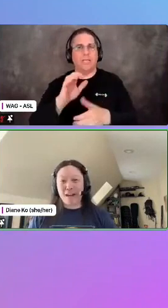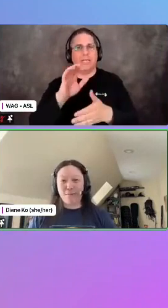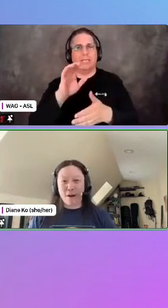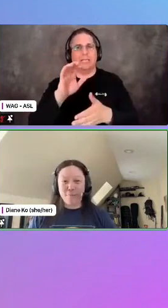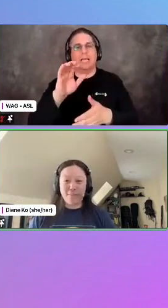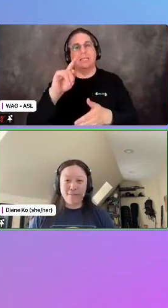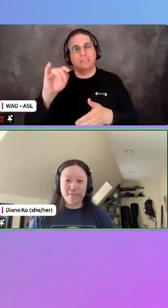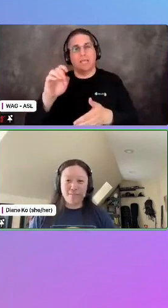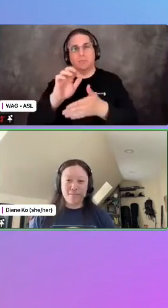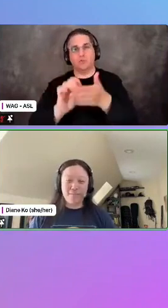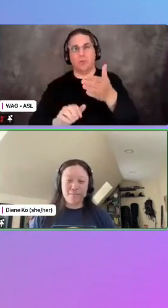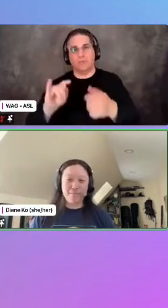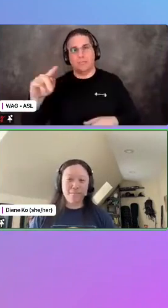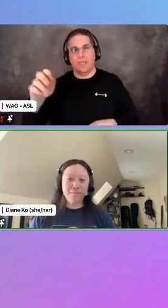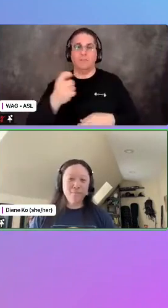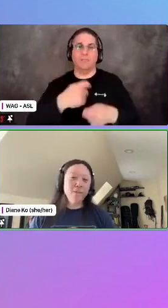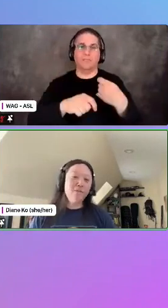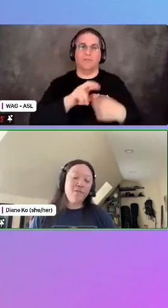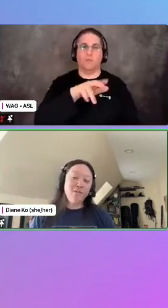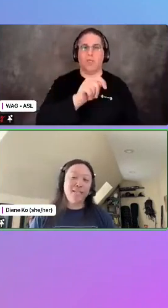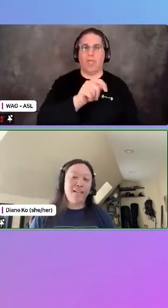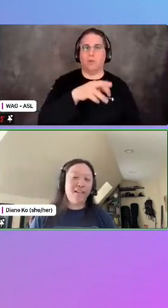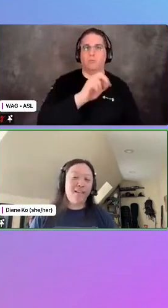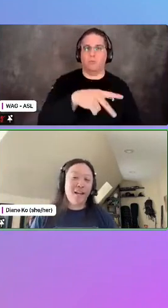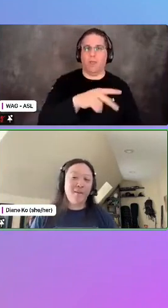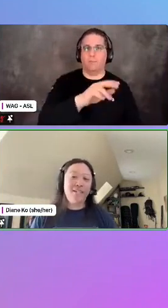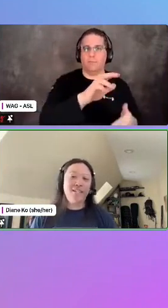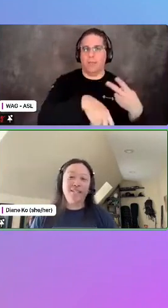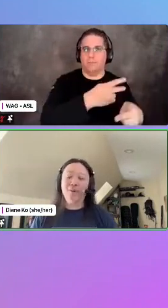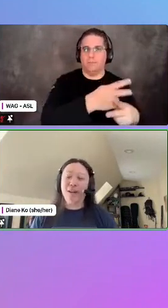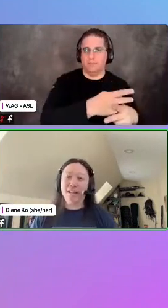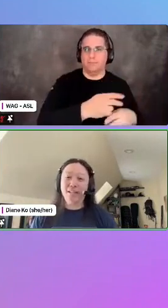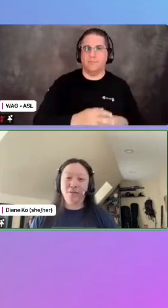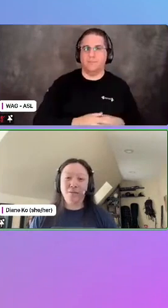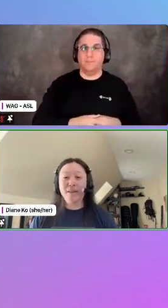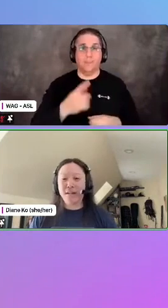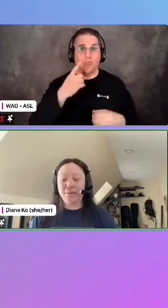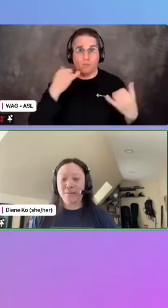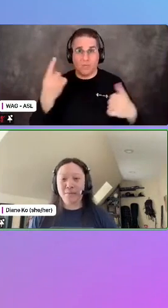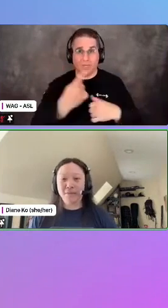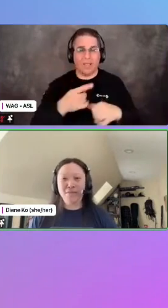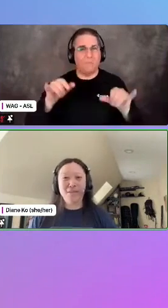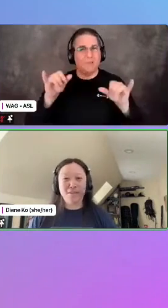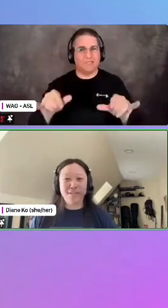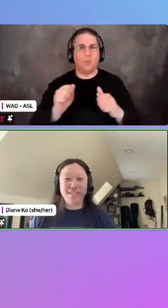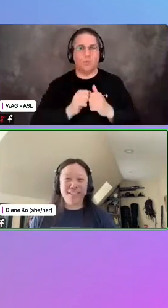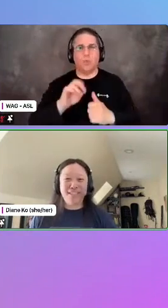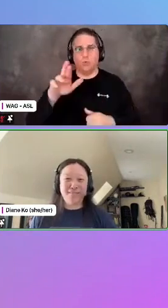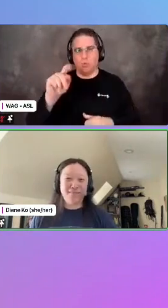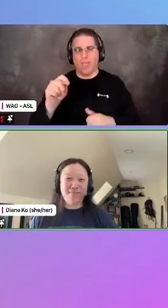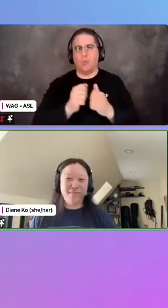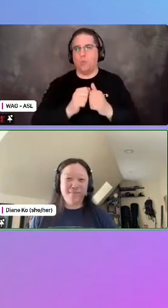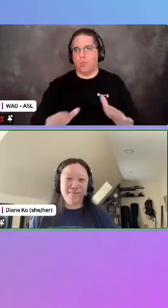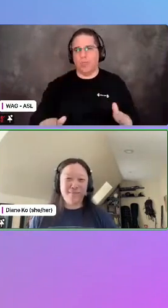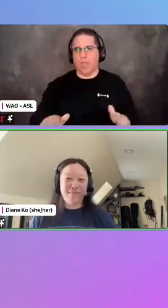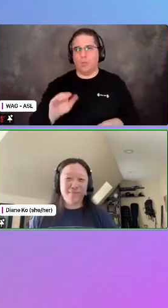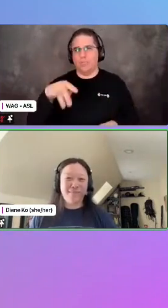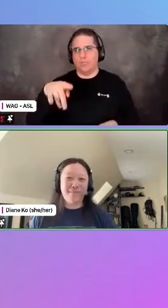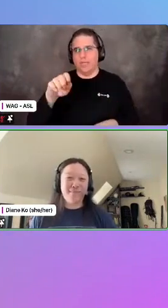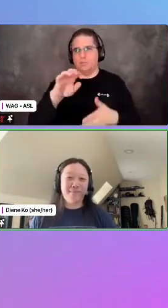set it as the inner content of the divine element. So go back when we to our signup form design we can create a